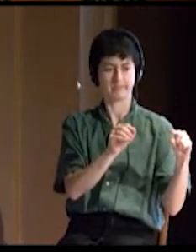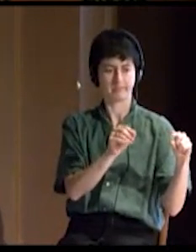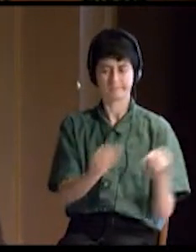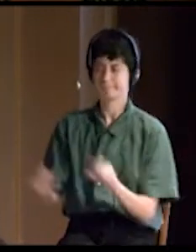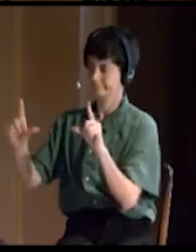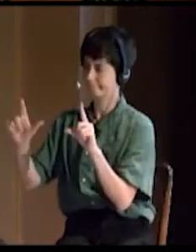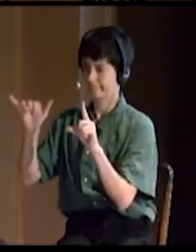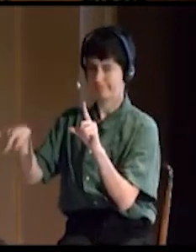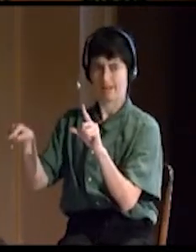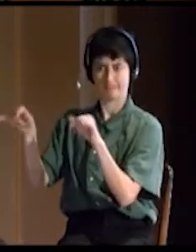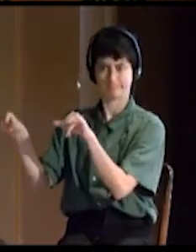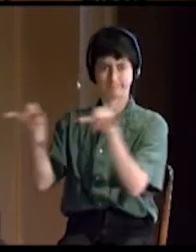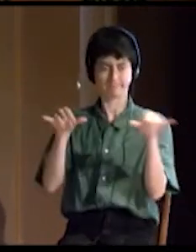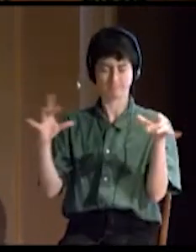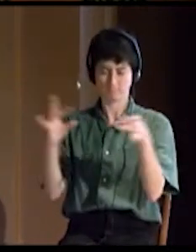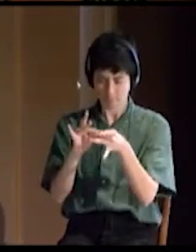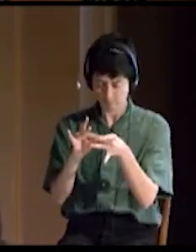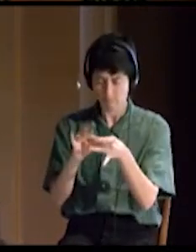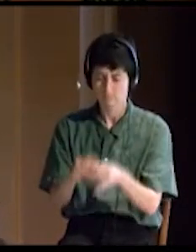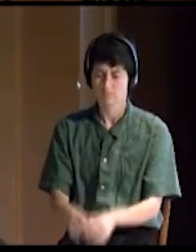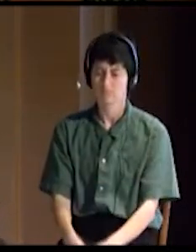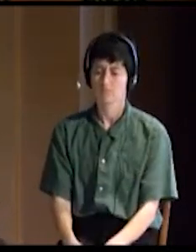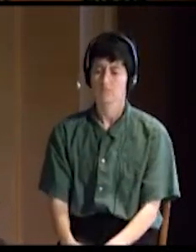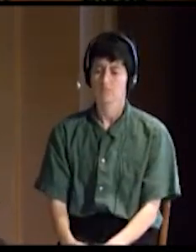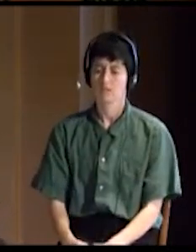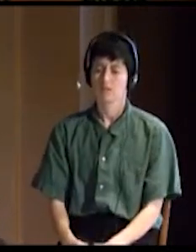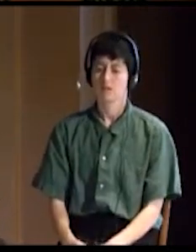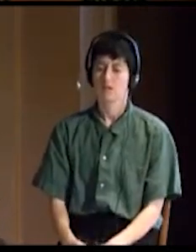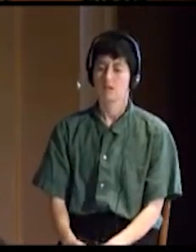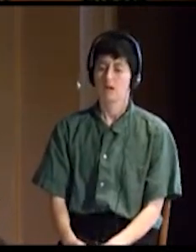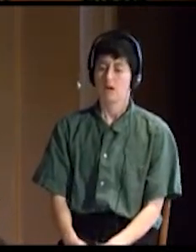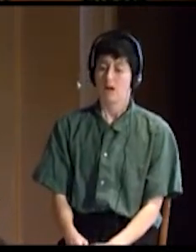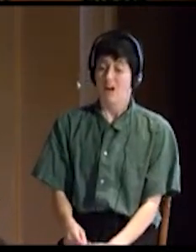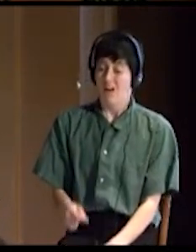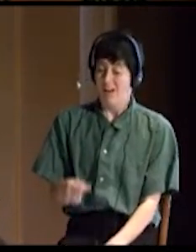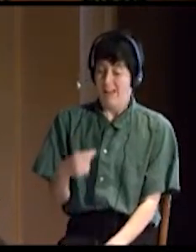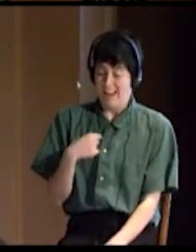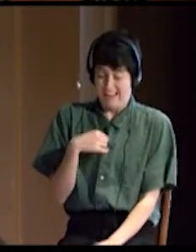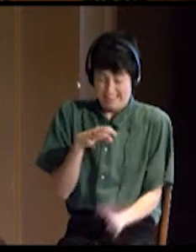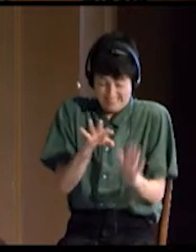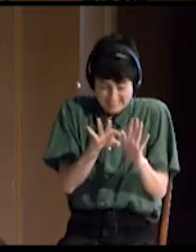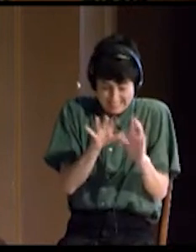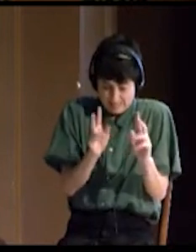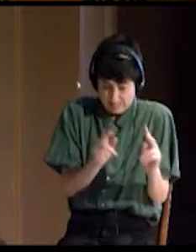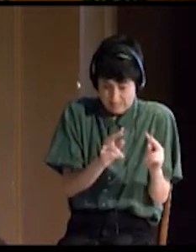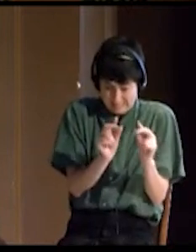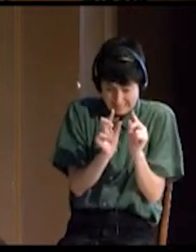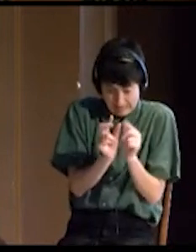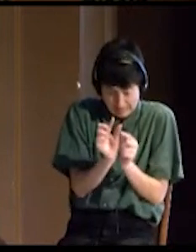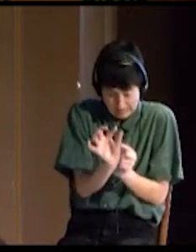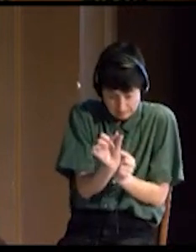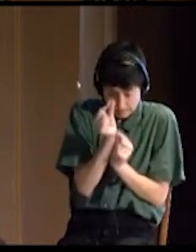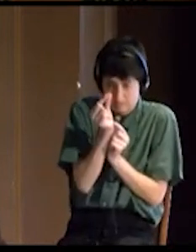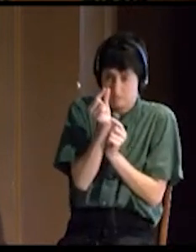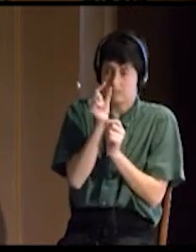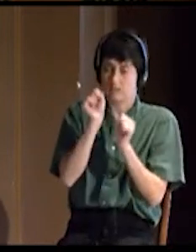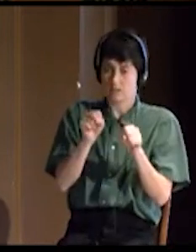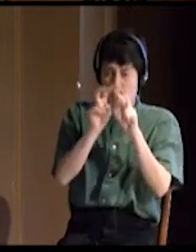and already generate a lot of sequences. So you have the sample, you extract the DNA, and you sequence the barcoding.